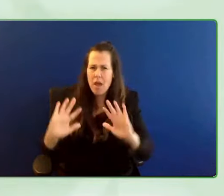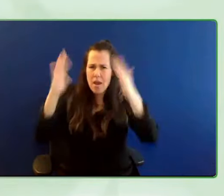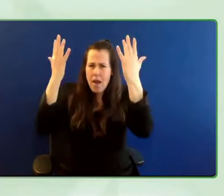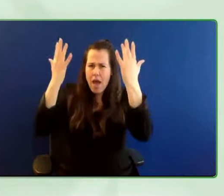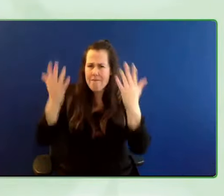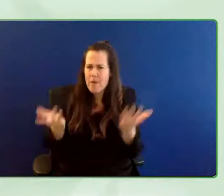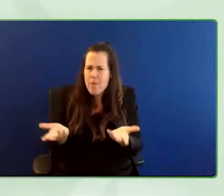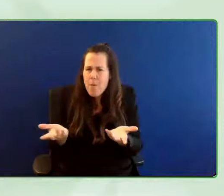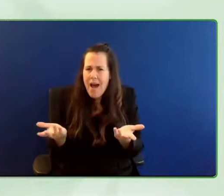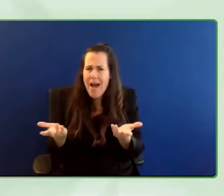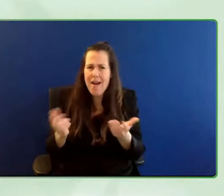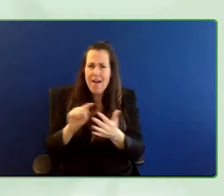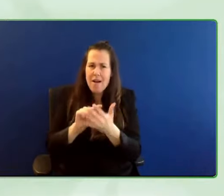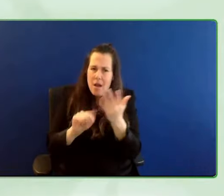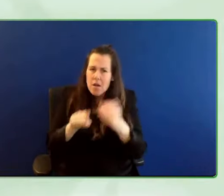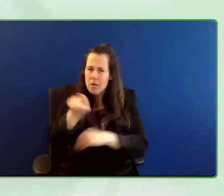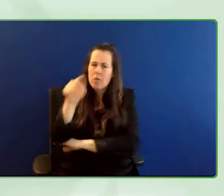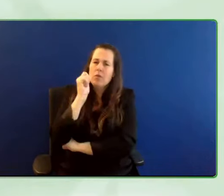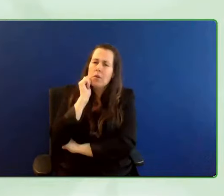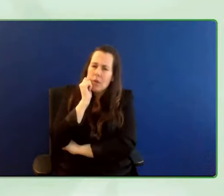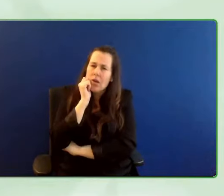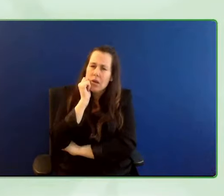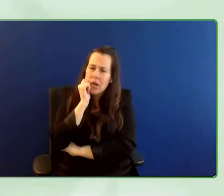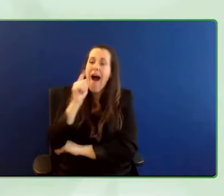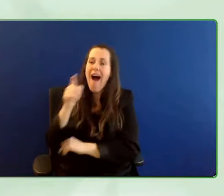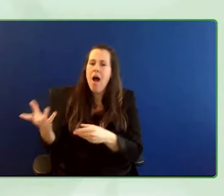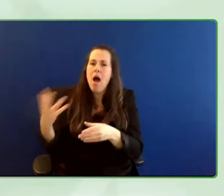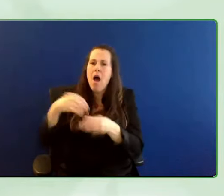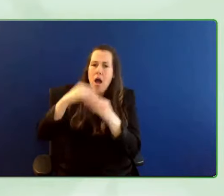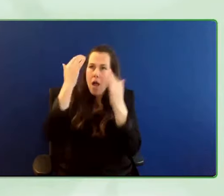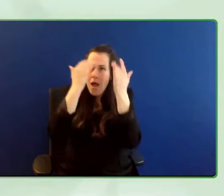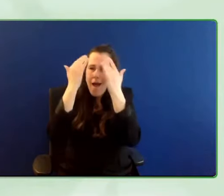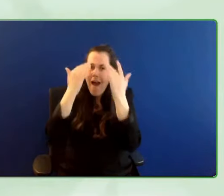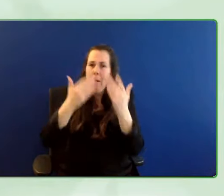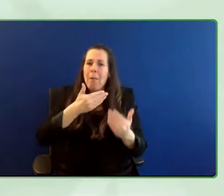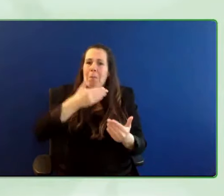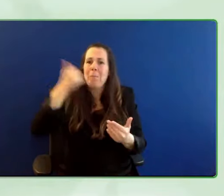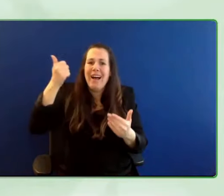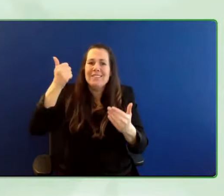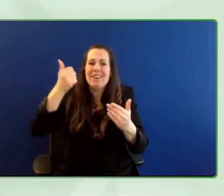And folks really tell us what we need to do as companies that are in the digital health